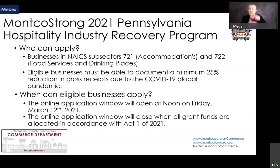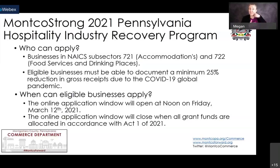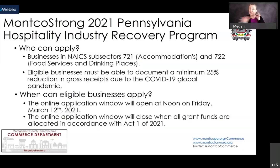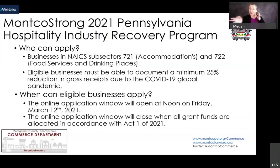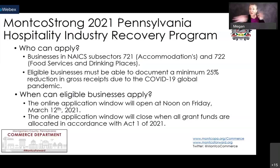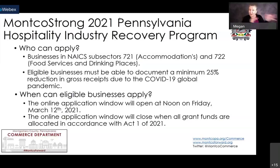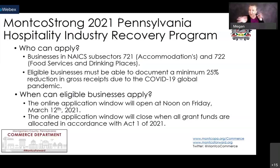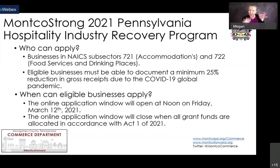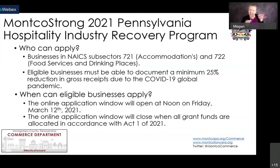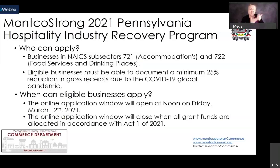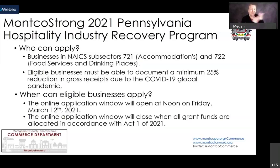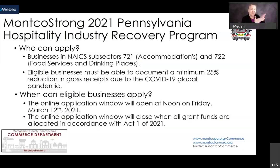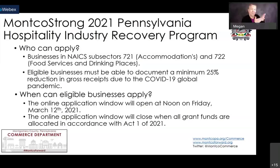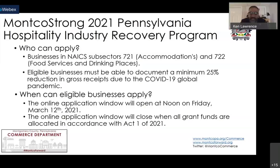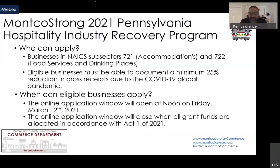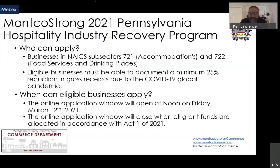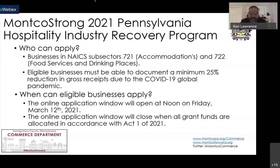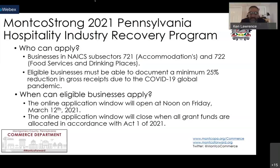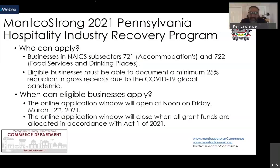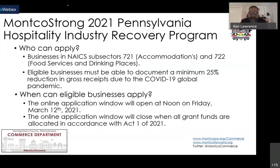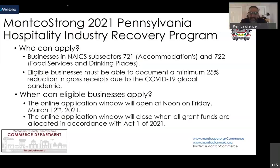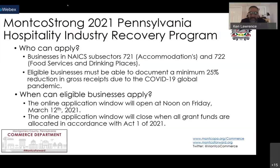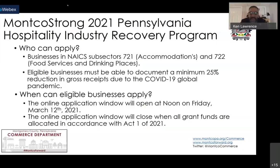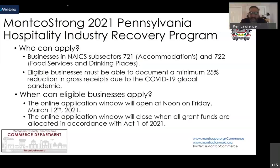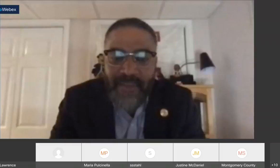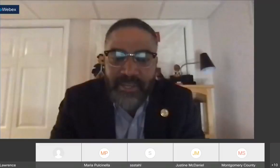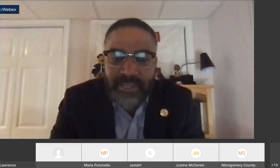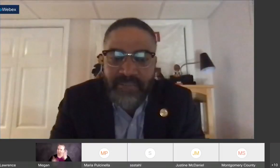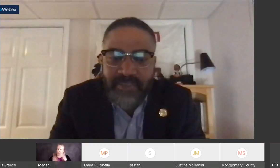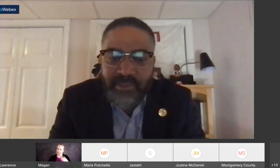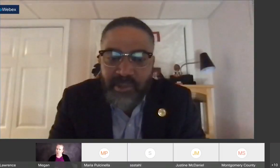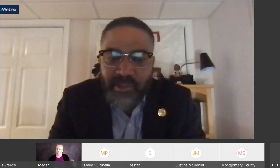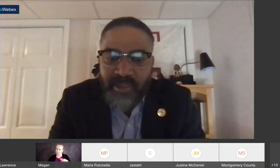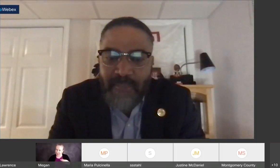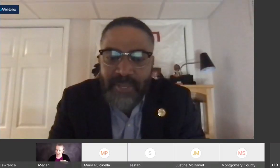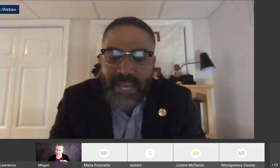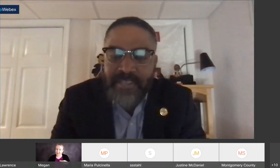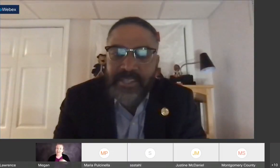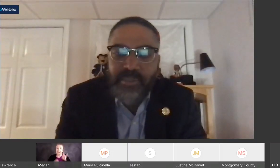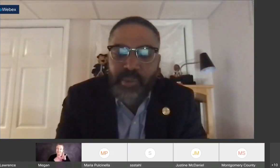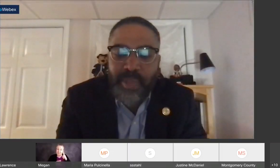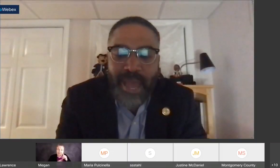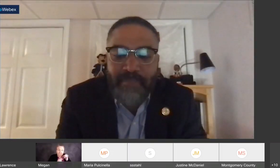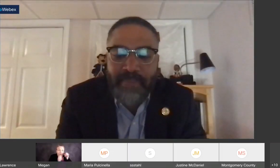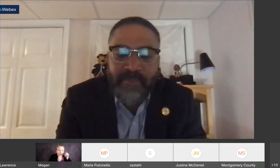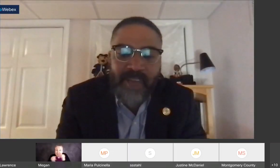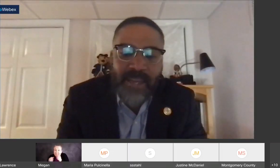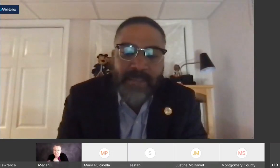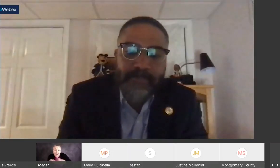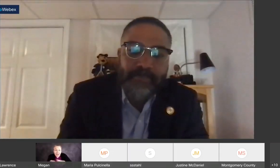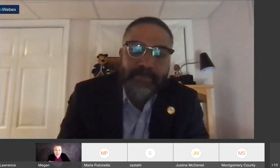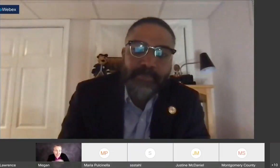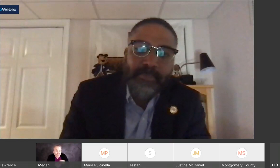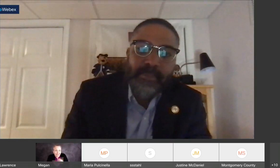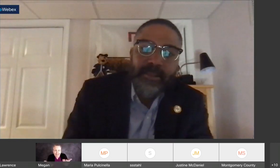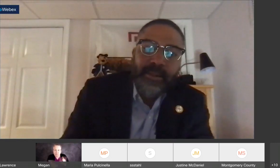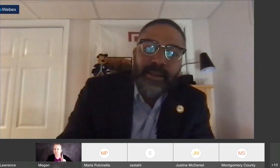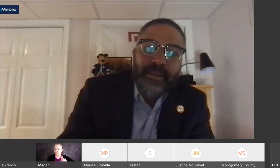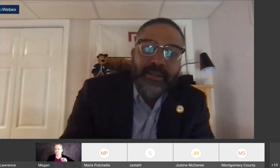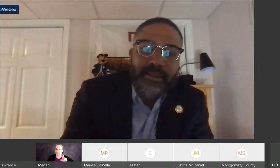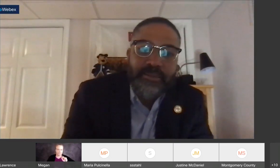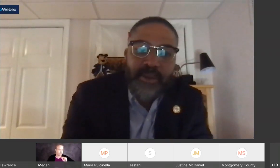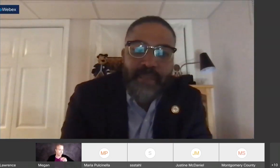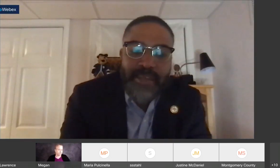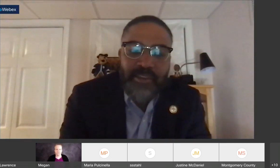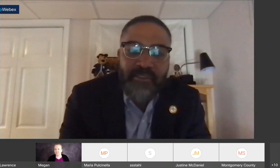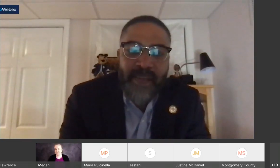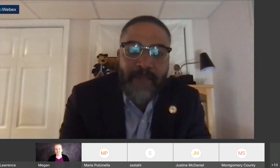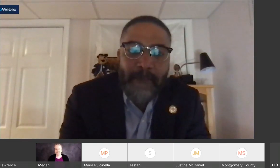large amount of applications expected, feedback on individual applications will not be provided. I'll turn it back to you, Val.